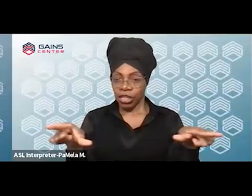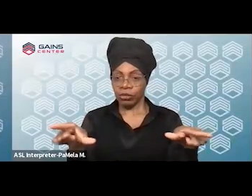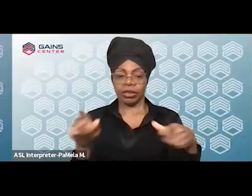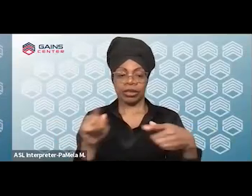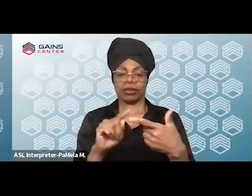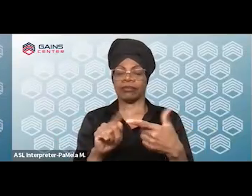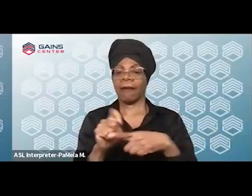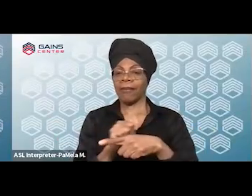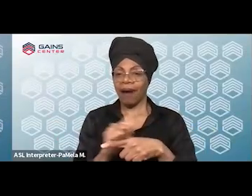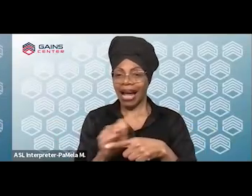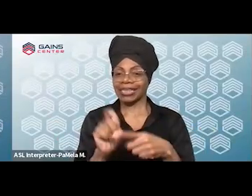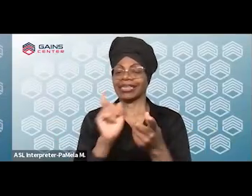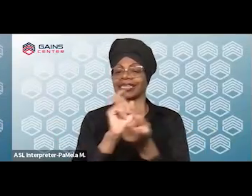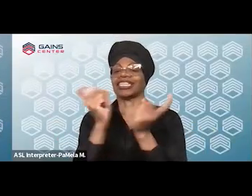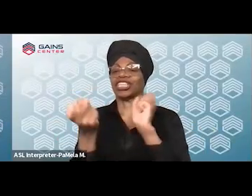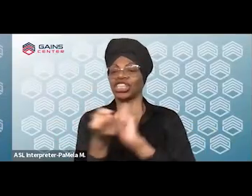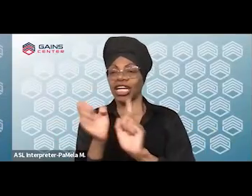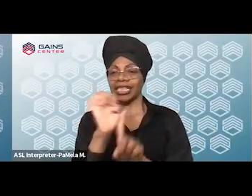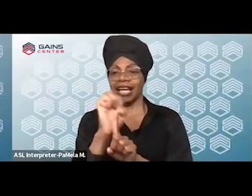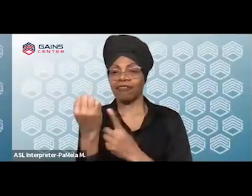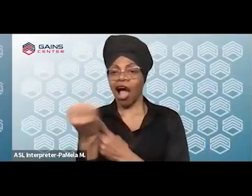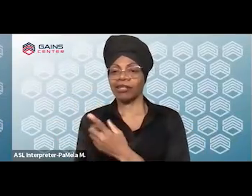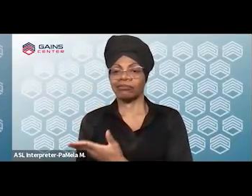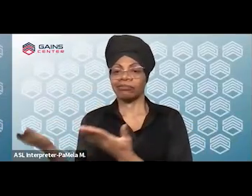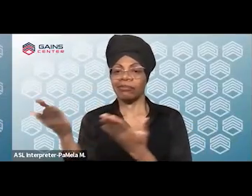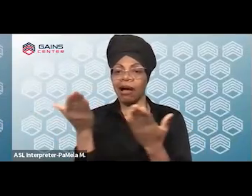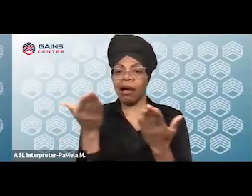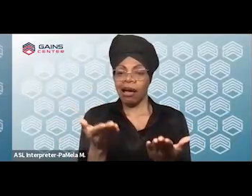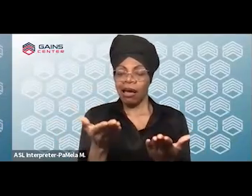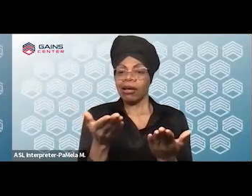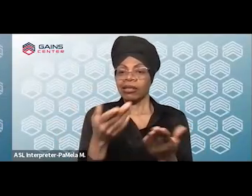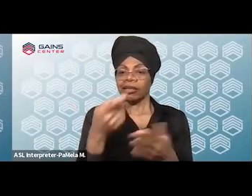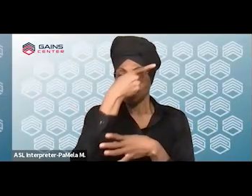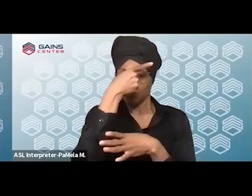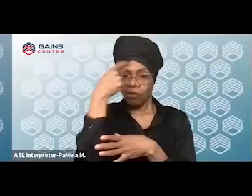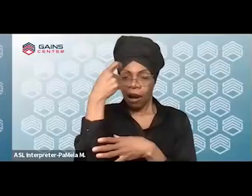And we're bringing trauma-responsive treatment services to bear.